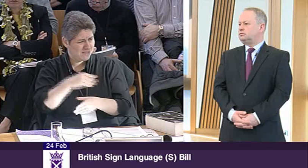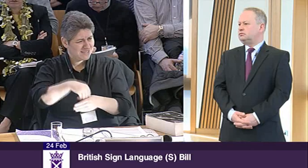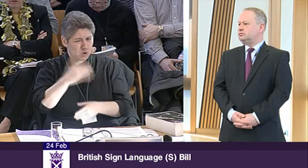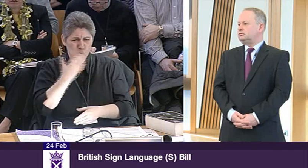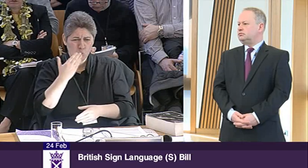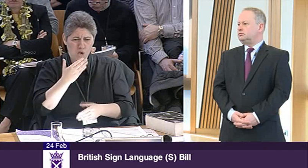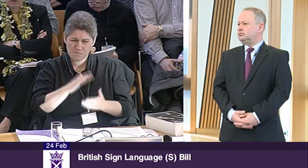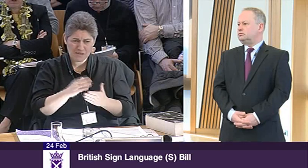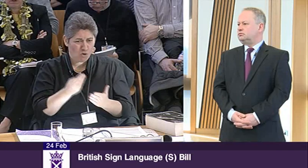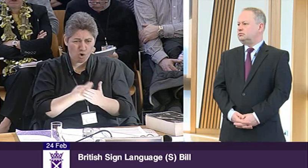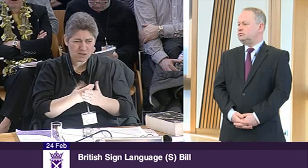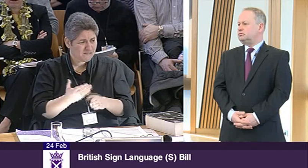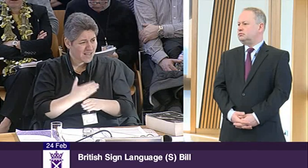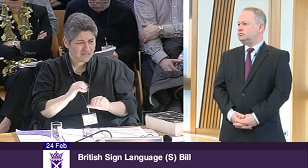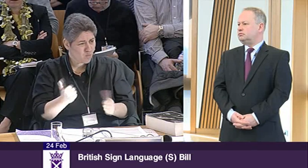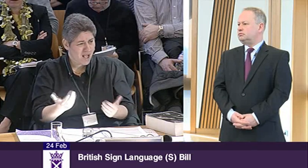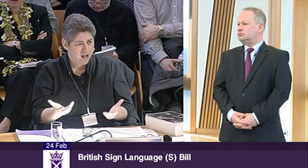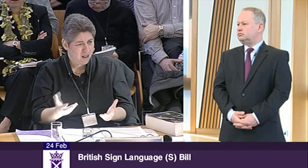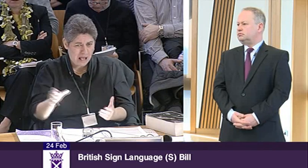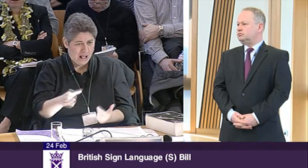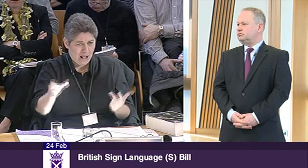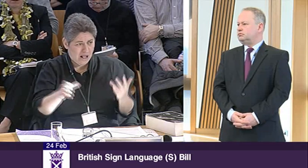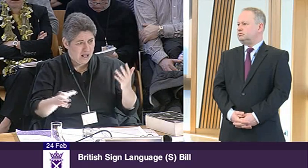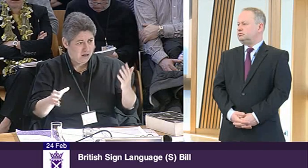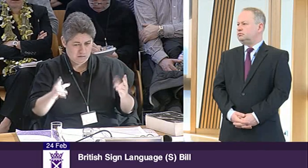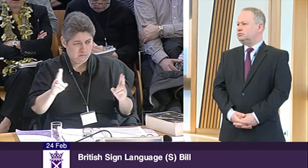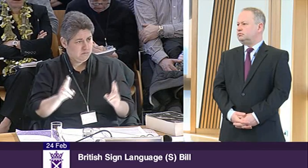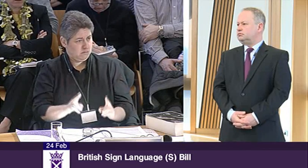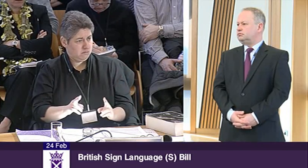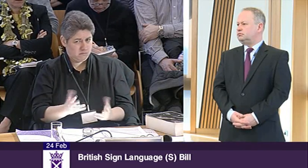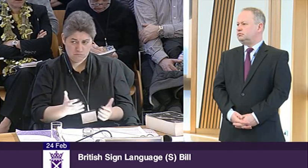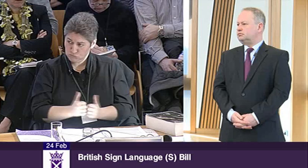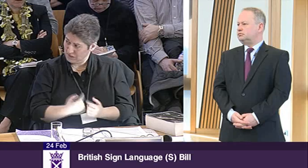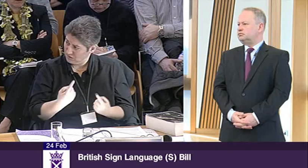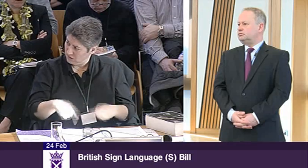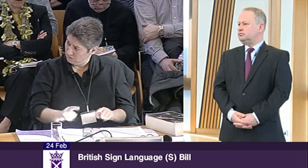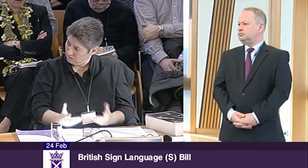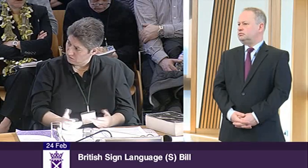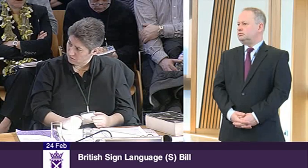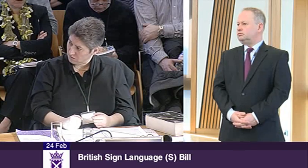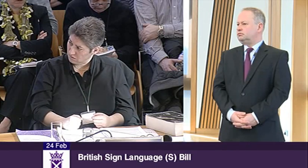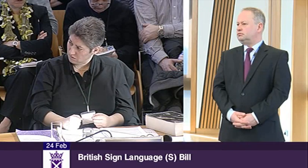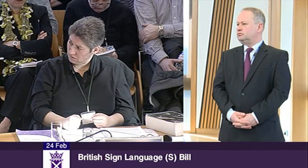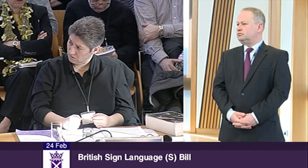that is able to exploit the potential of the deaf community—our skills and experiences—to